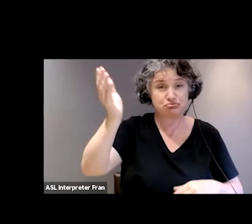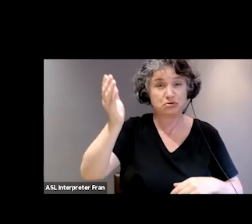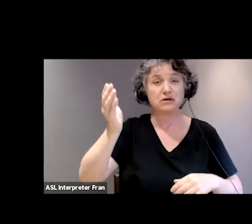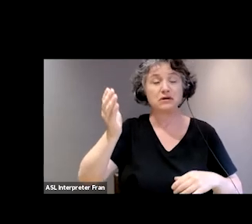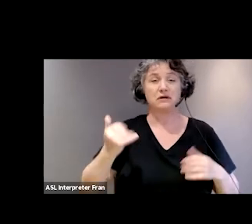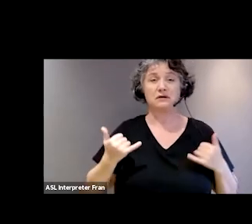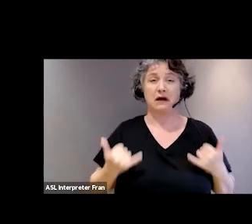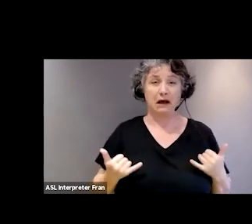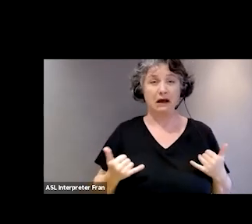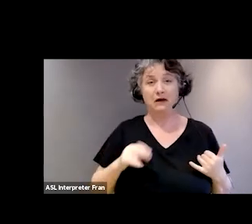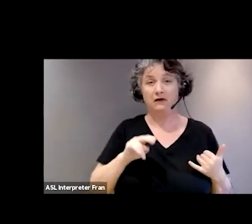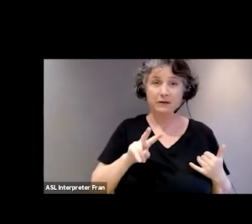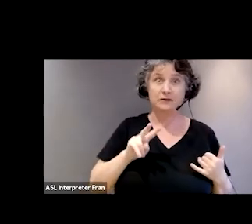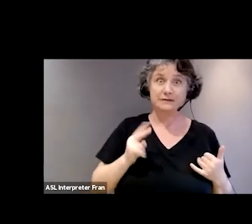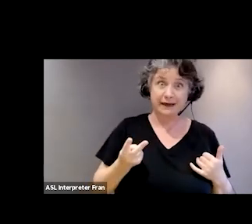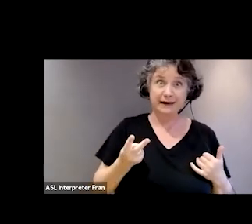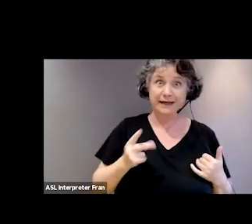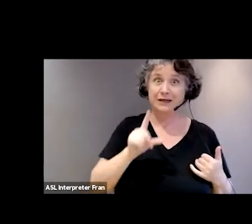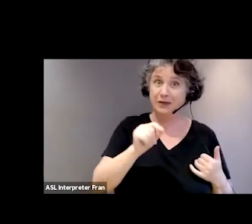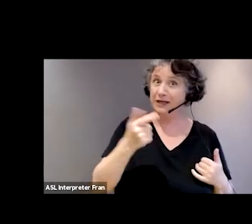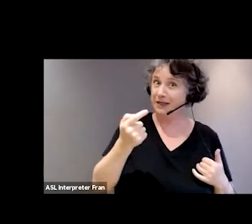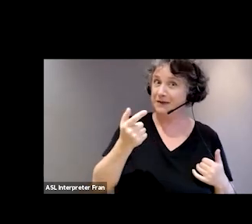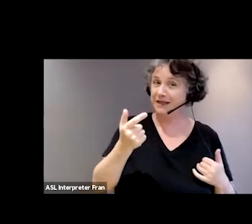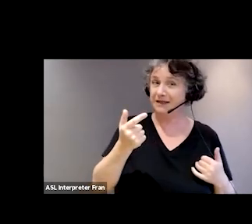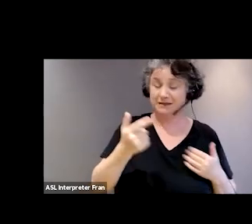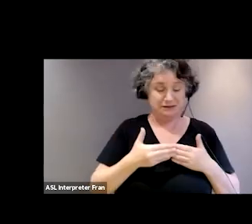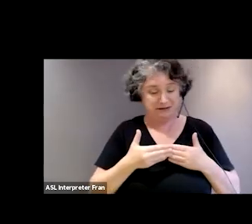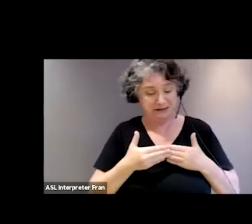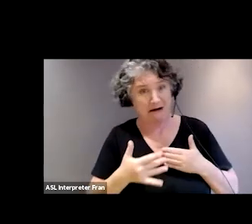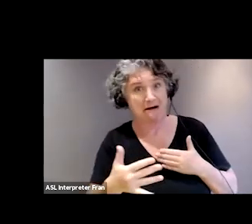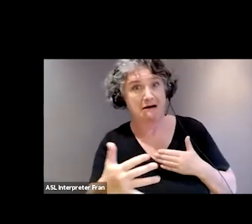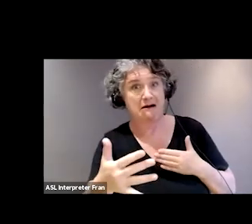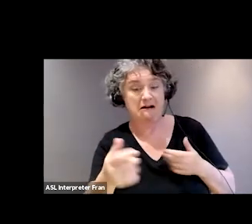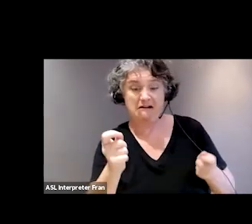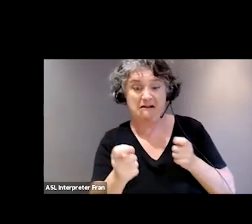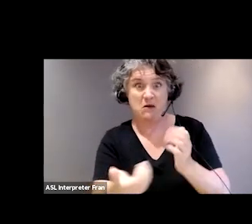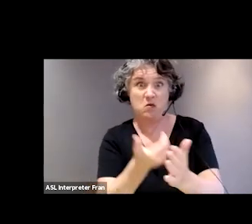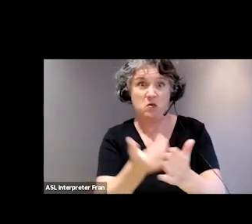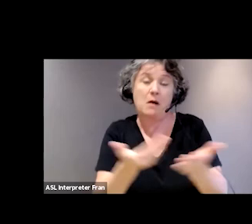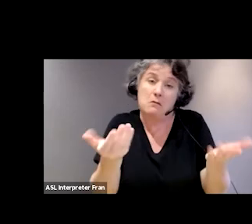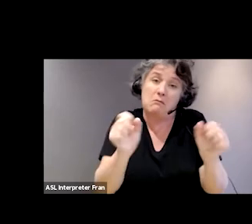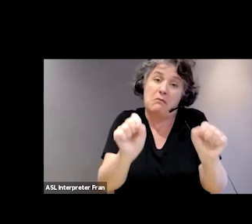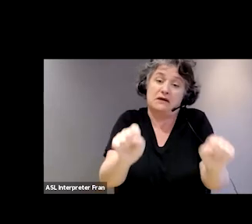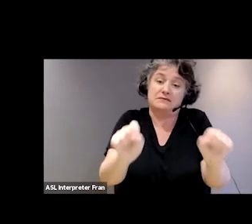cis-gendered man with a mobility disability with complex care needs. I have short black